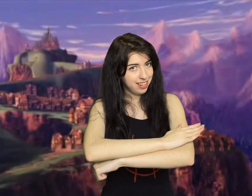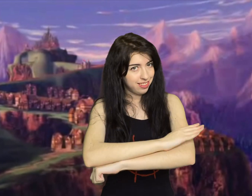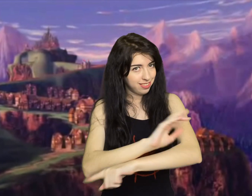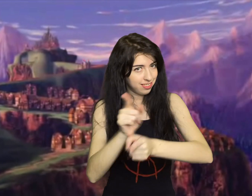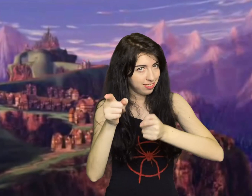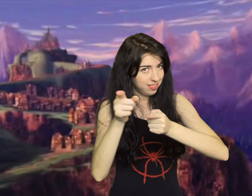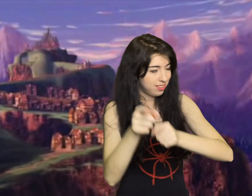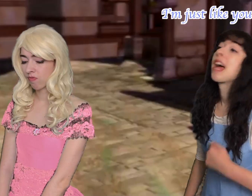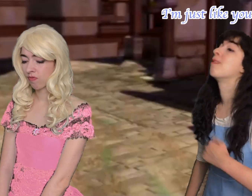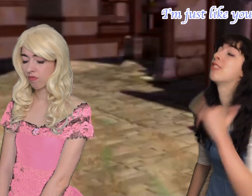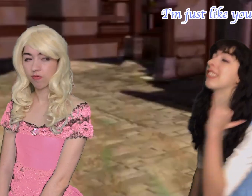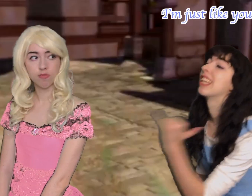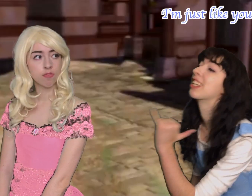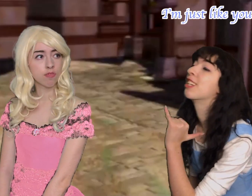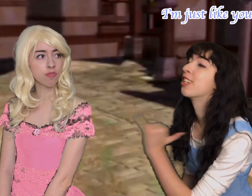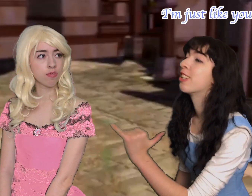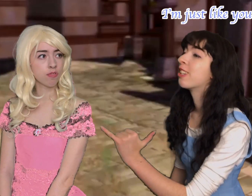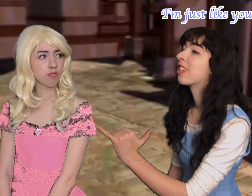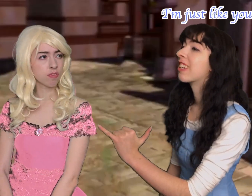i'm just like you